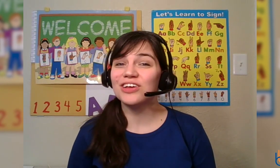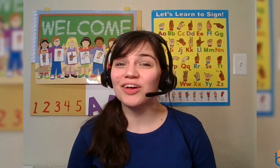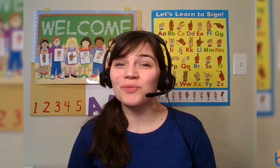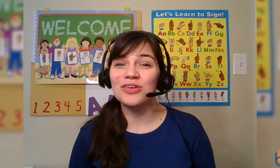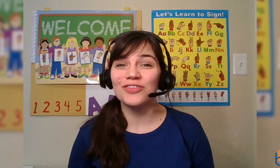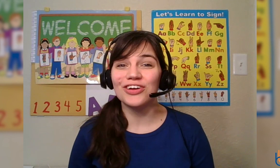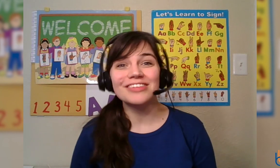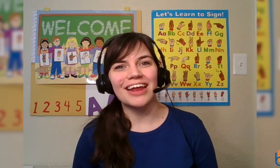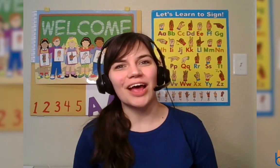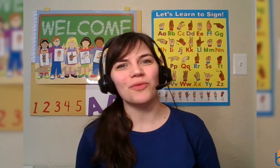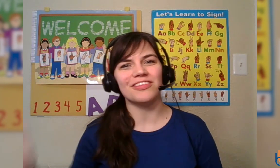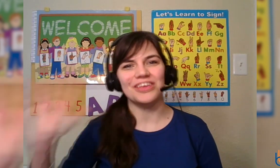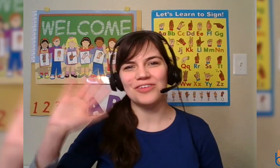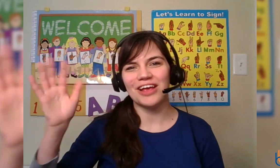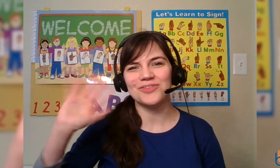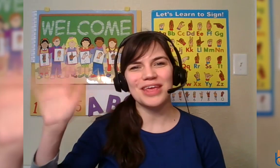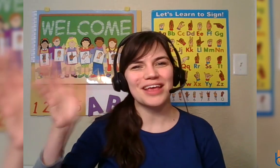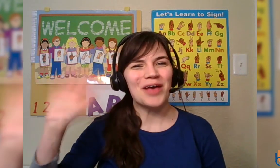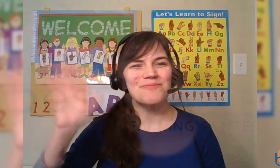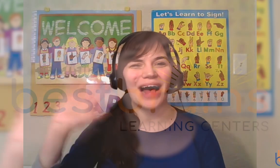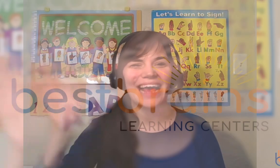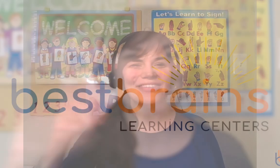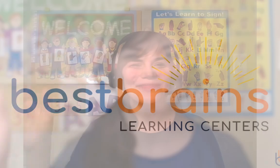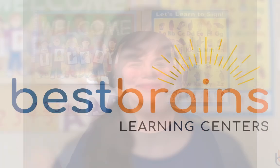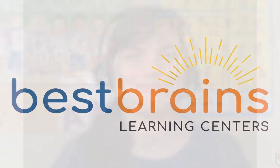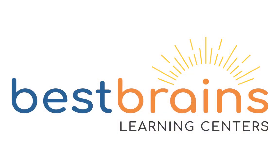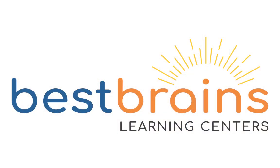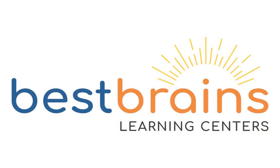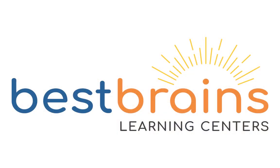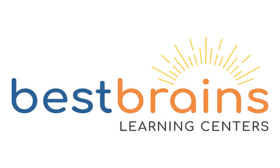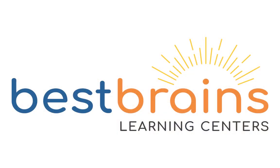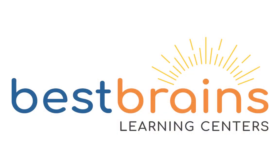working on what you've learned, and I will see you next week. Bye!